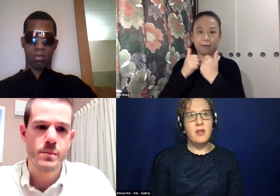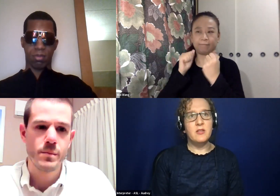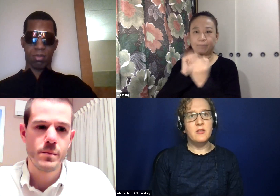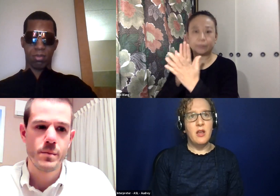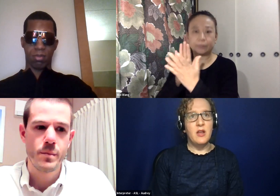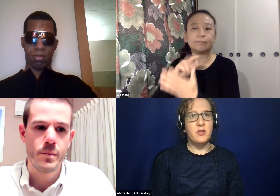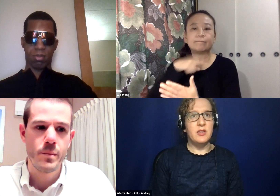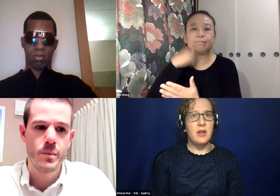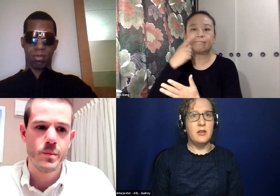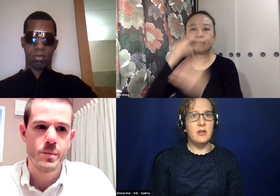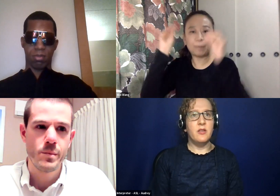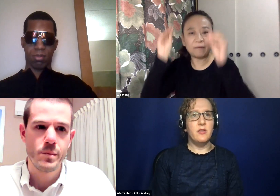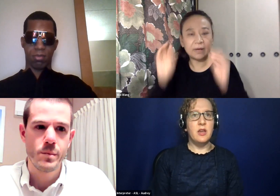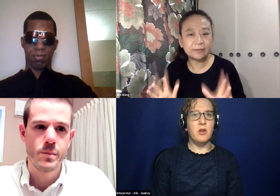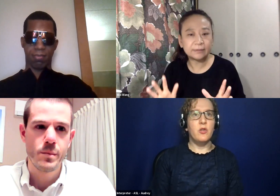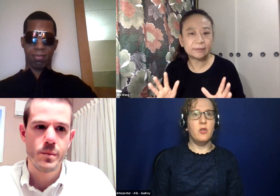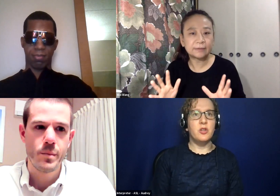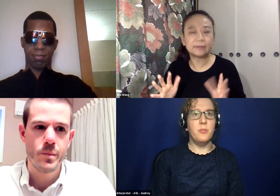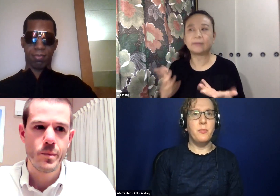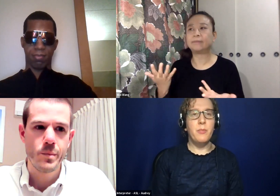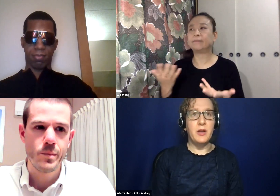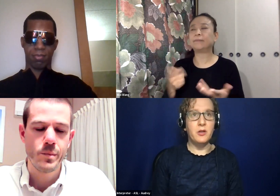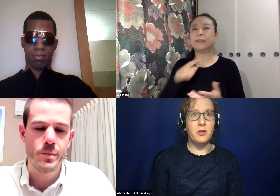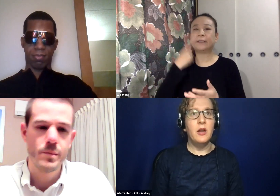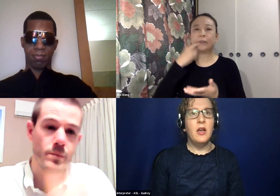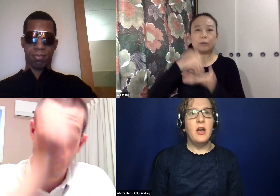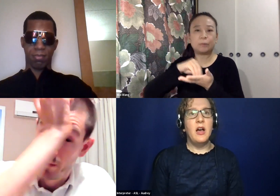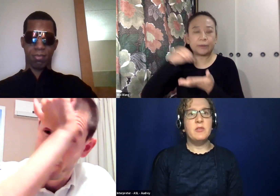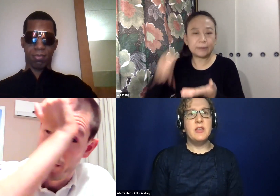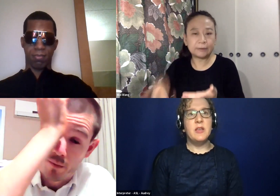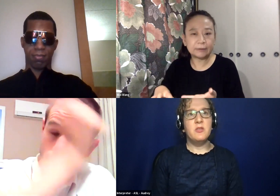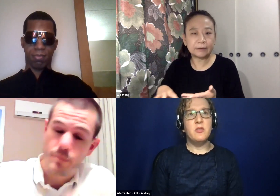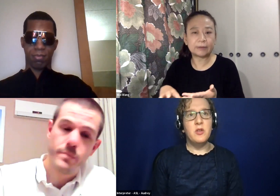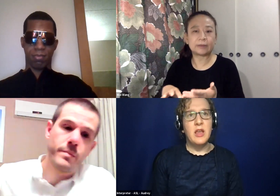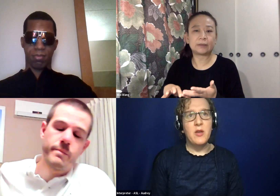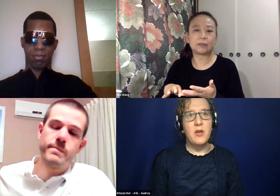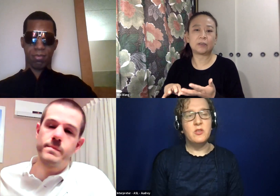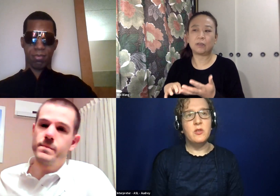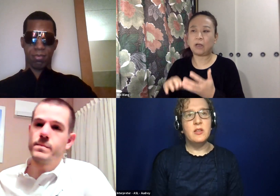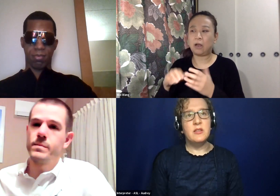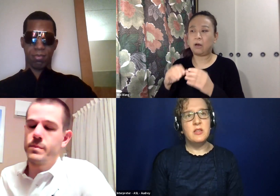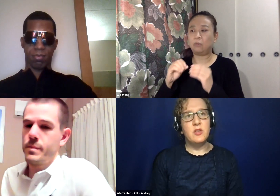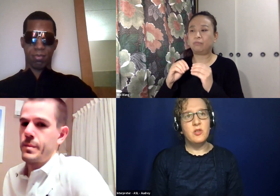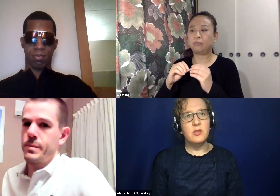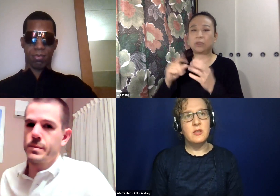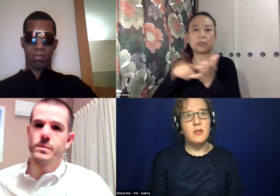and understand the hearing culture better. I was able to communicate with students and teachers